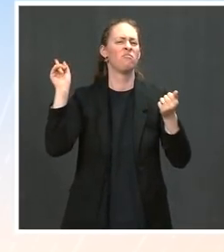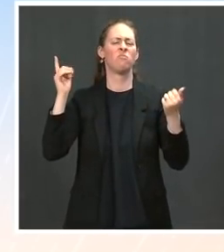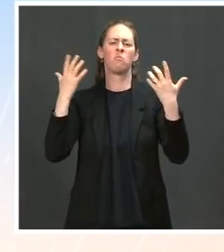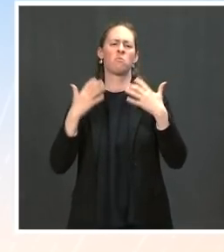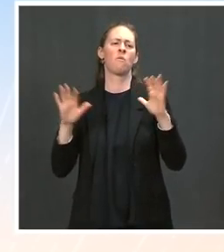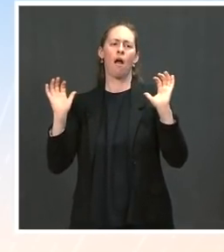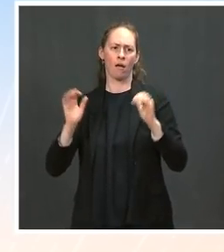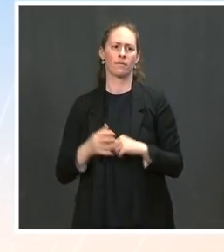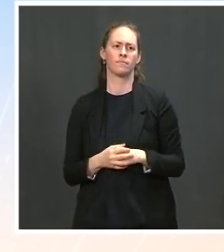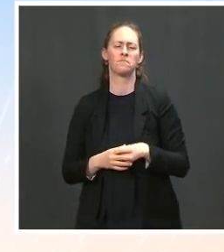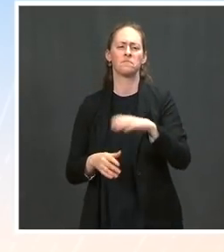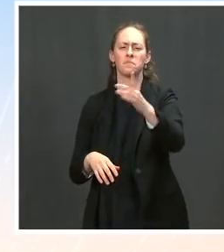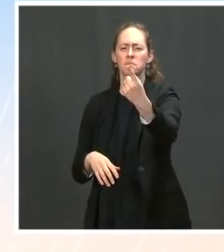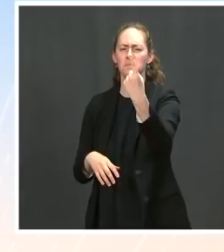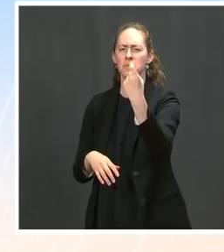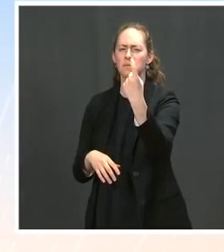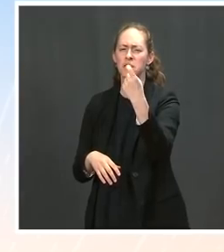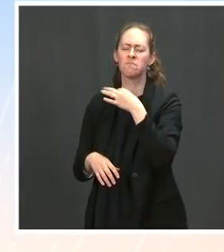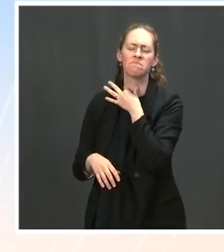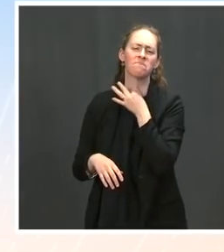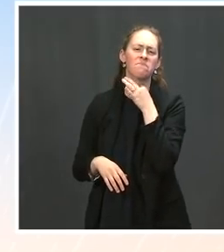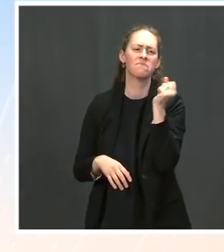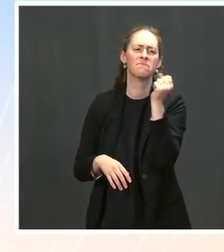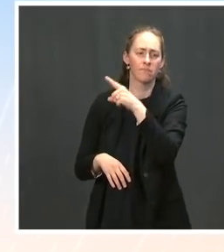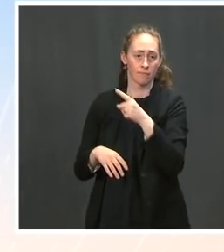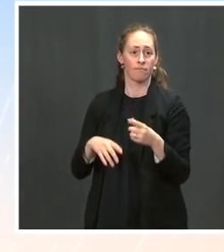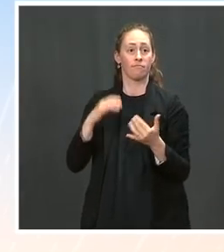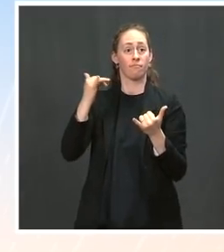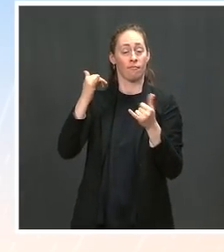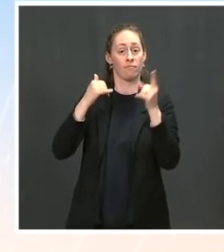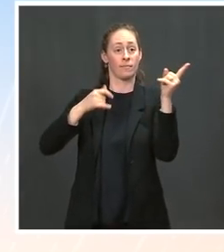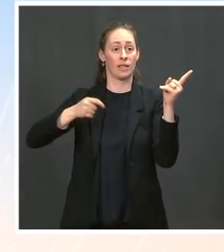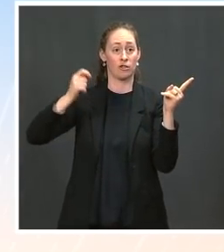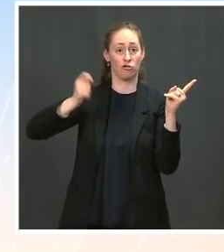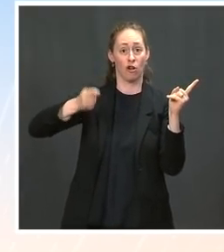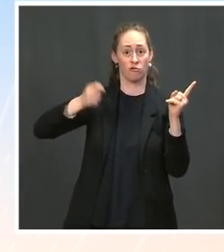The judge overseeing the case was pretty -- in pretty harsh language, yesterday,